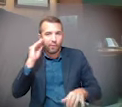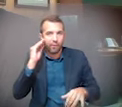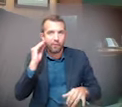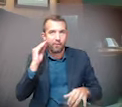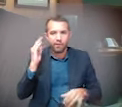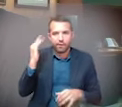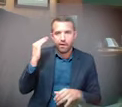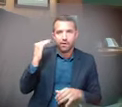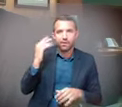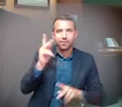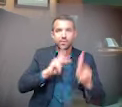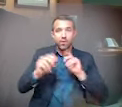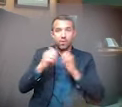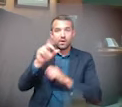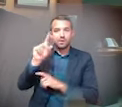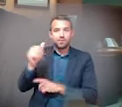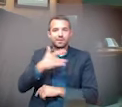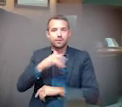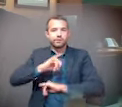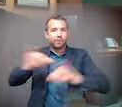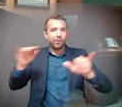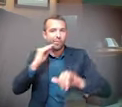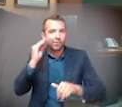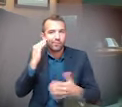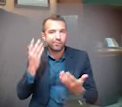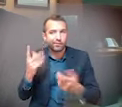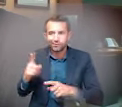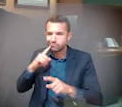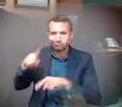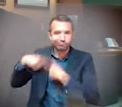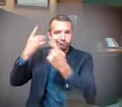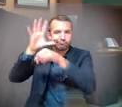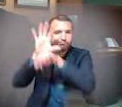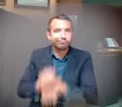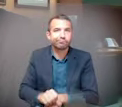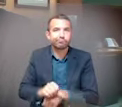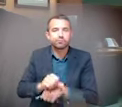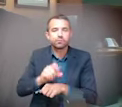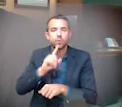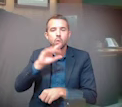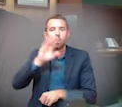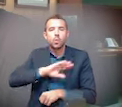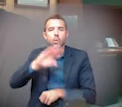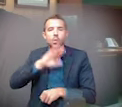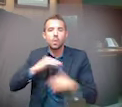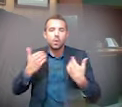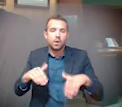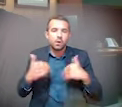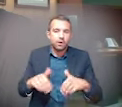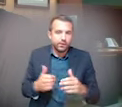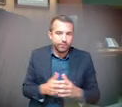this is how people with disabilities are used to living," as though it were choice. And that's very frustrating to me. It's not a choice.